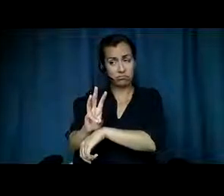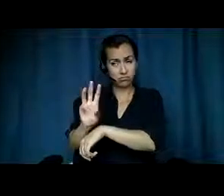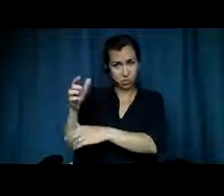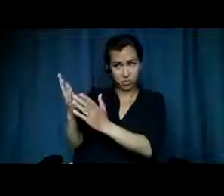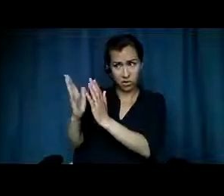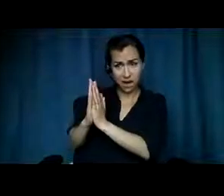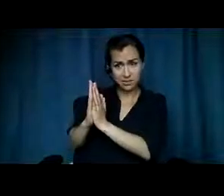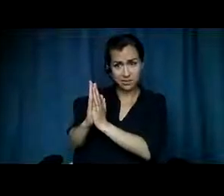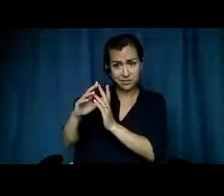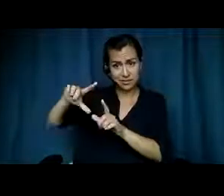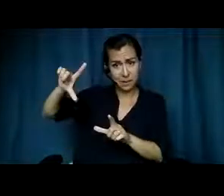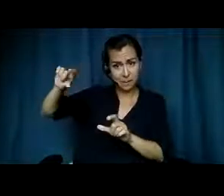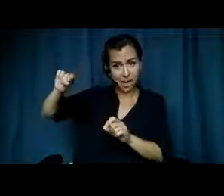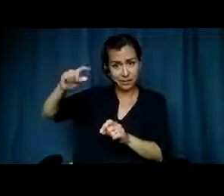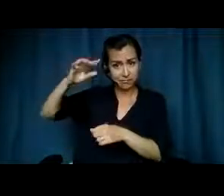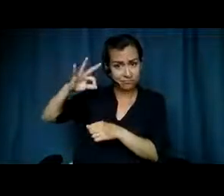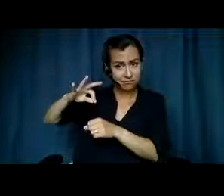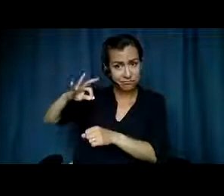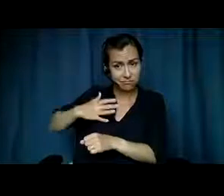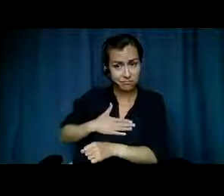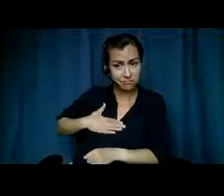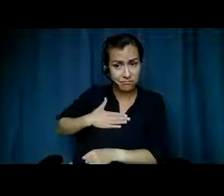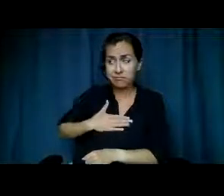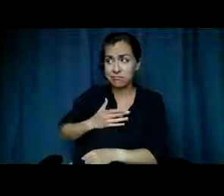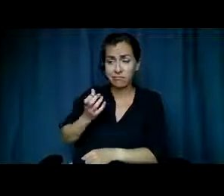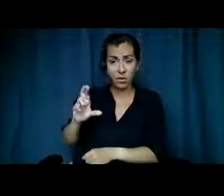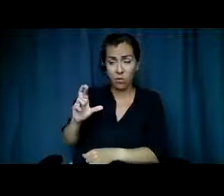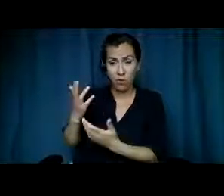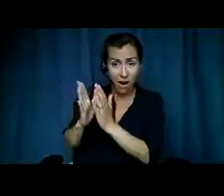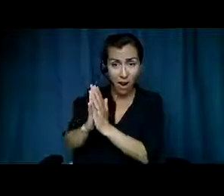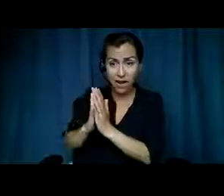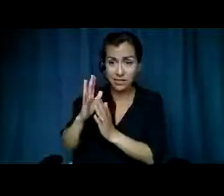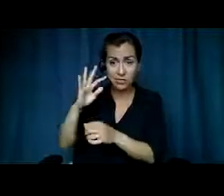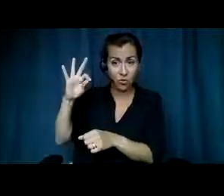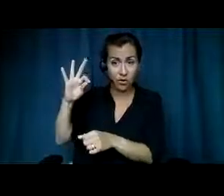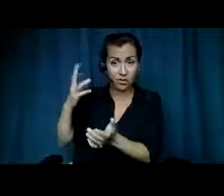of those ballot drop boxes. We're monitoring the state's